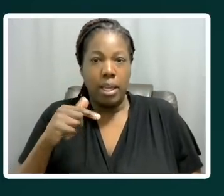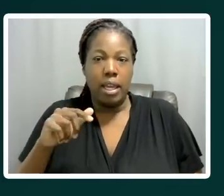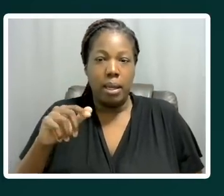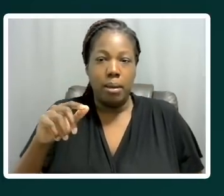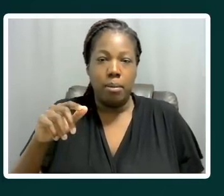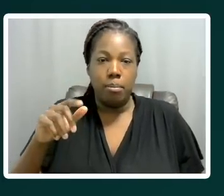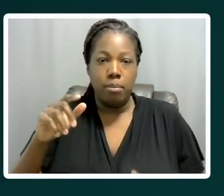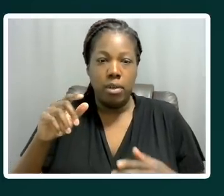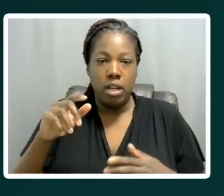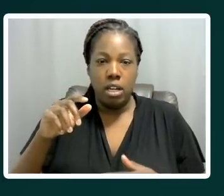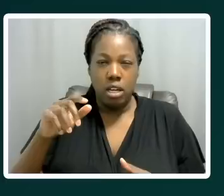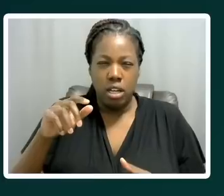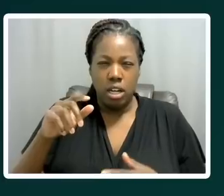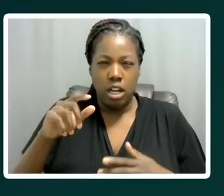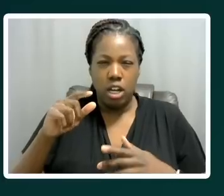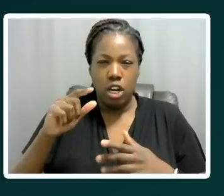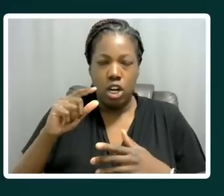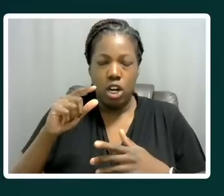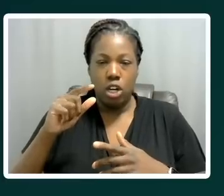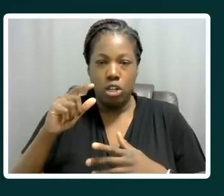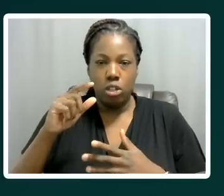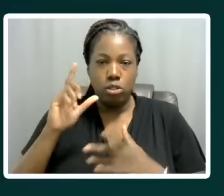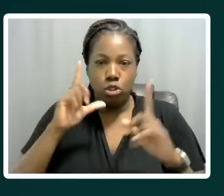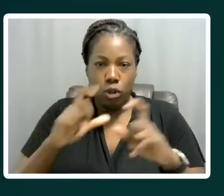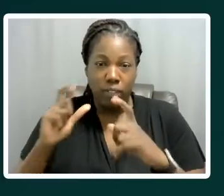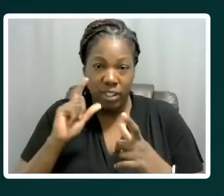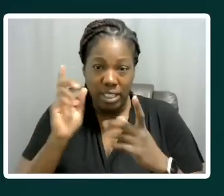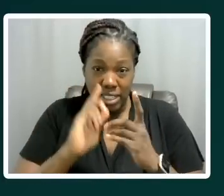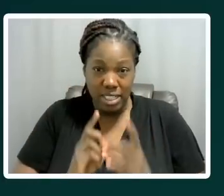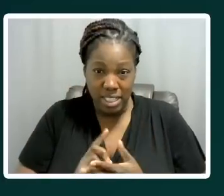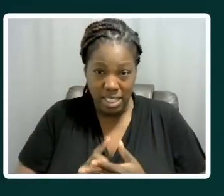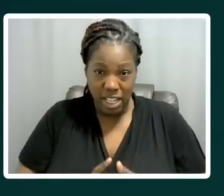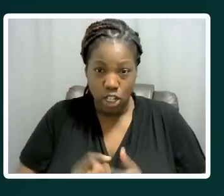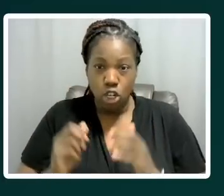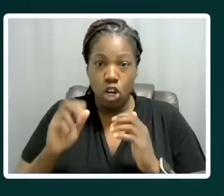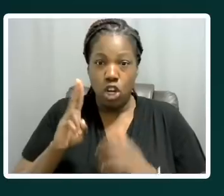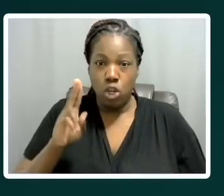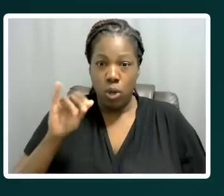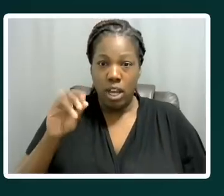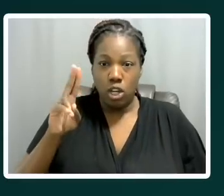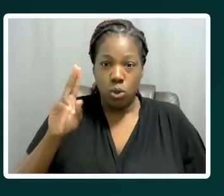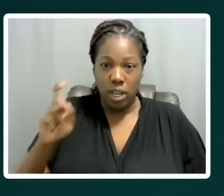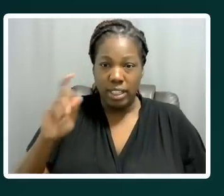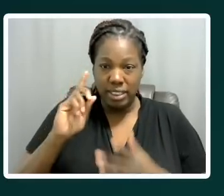with a fine arts background as a teenager with a curiosity and love for nature, science, and art.